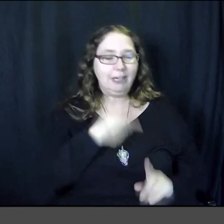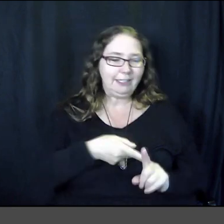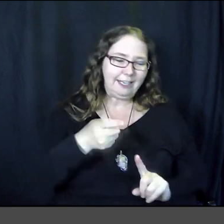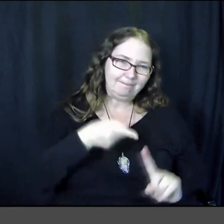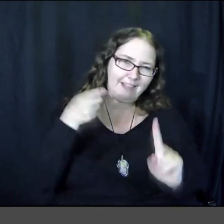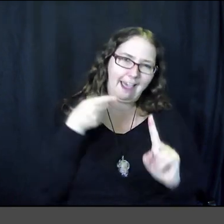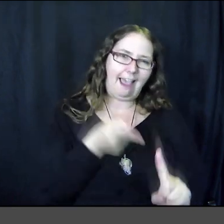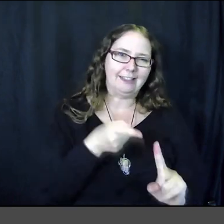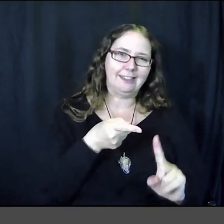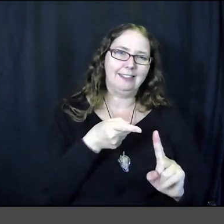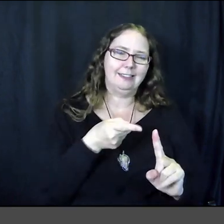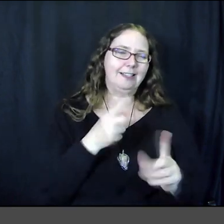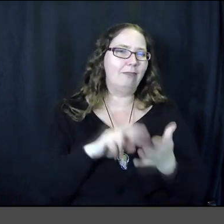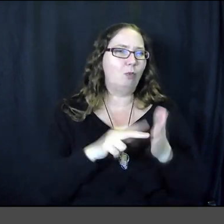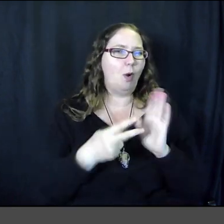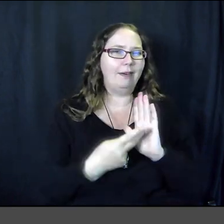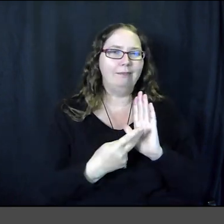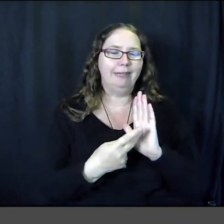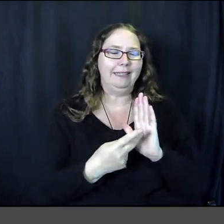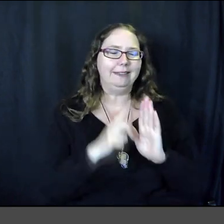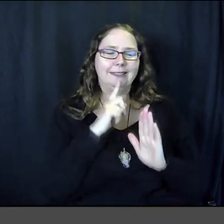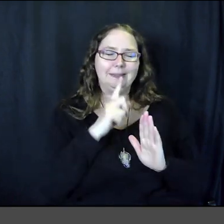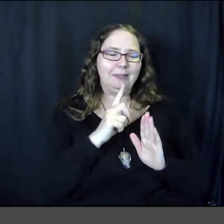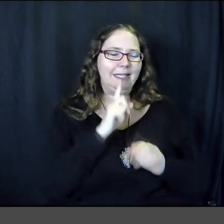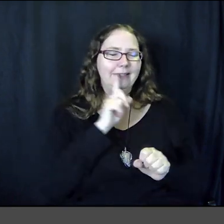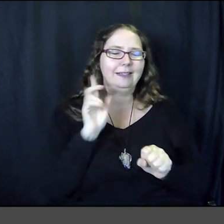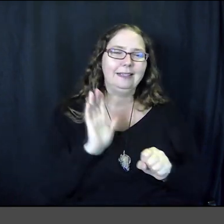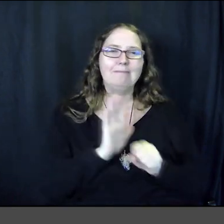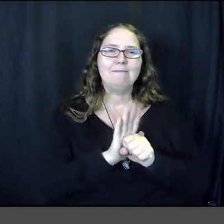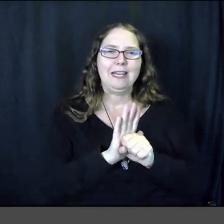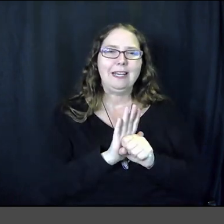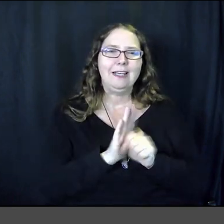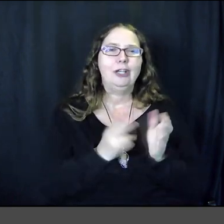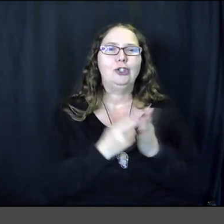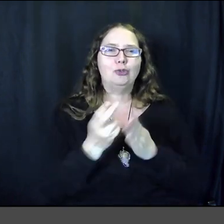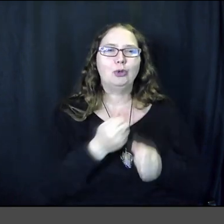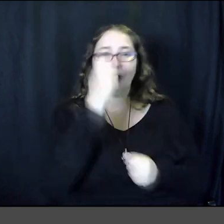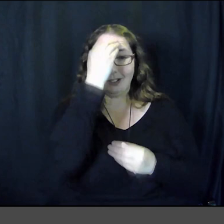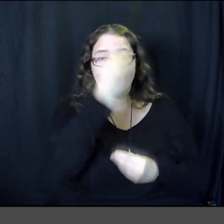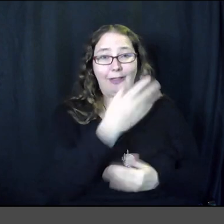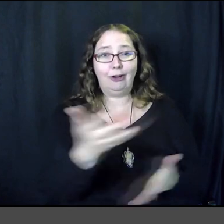TO BE A COMMITTED TRUTH TELLER, HELPING A COMMUNITY MOVE FORWARD,